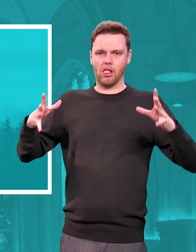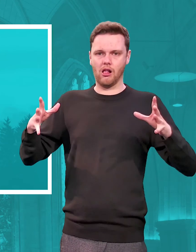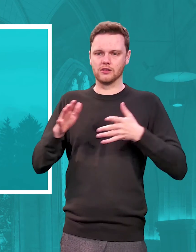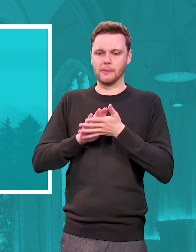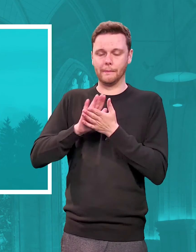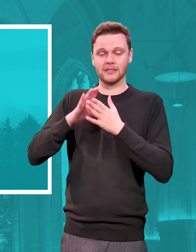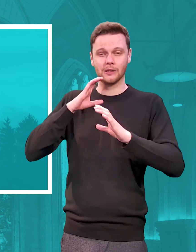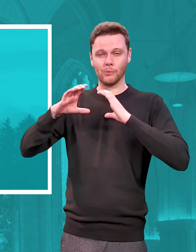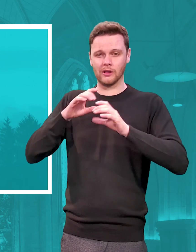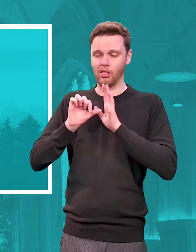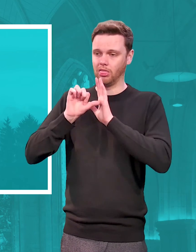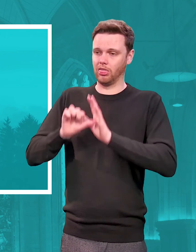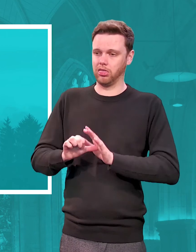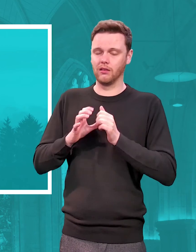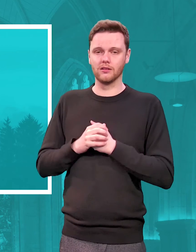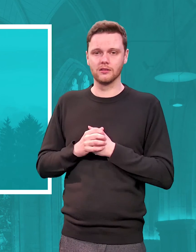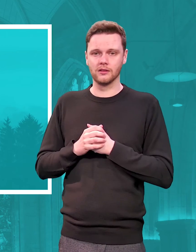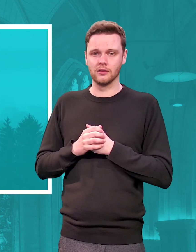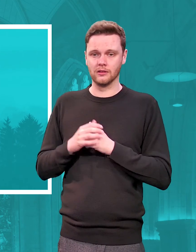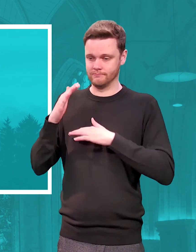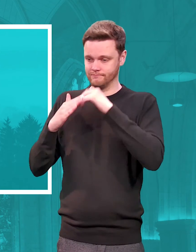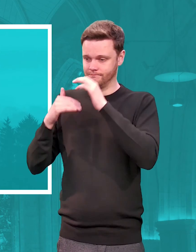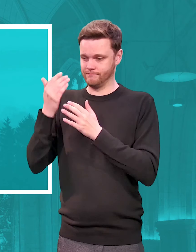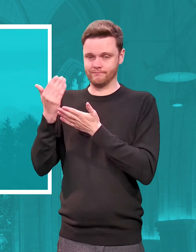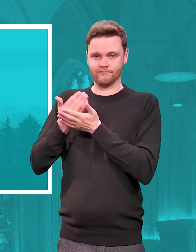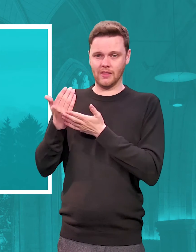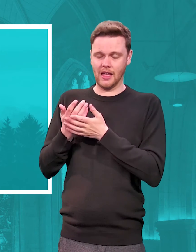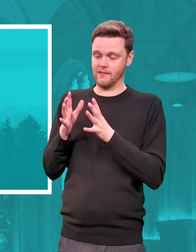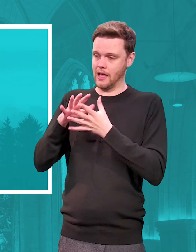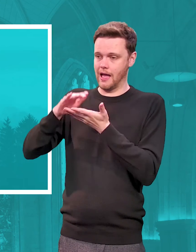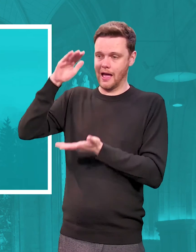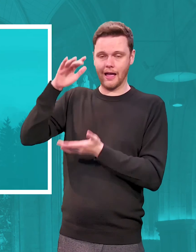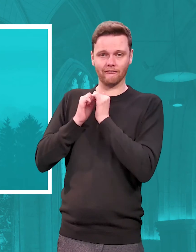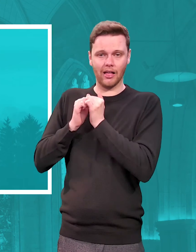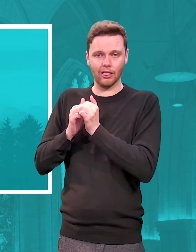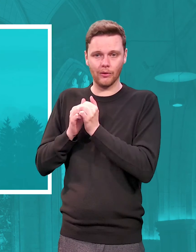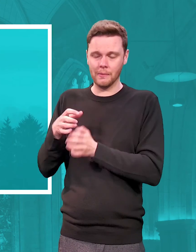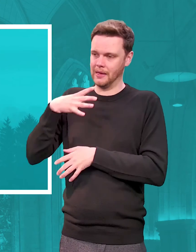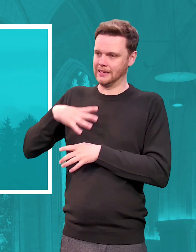and the property portfolio includes some high value assets, many in need of costly repairs